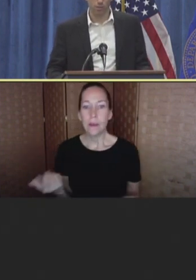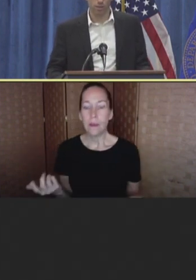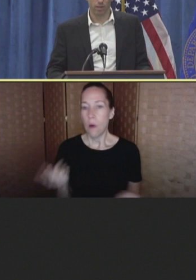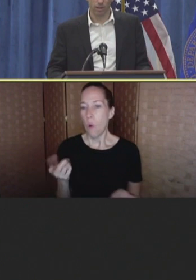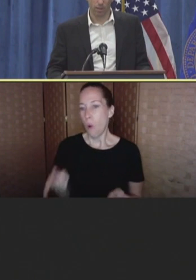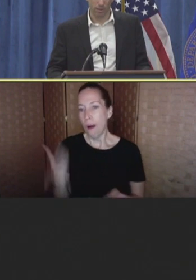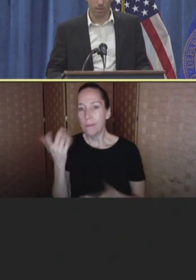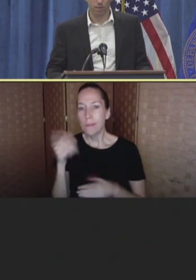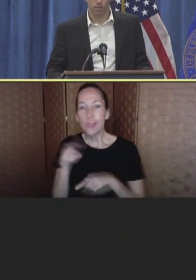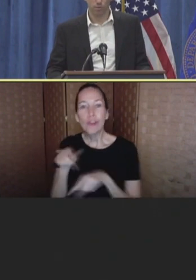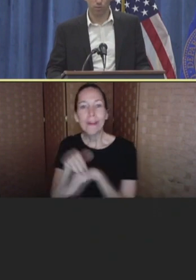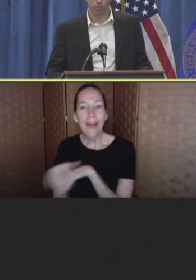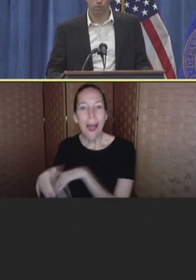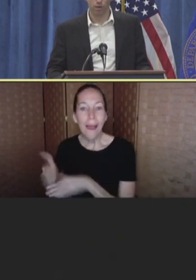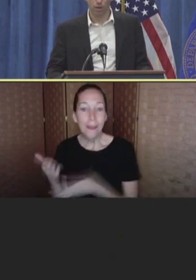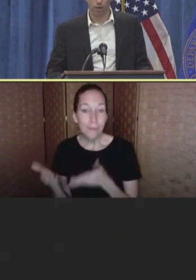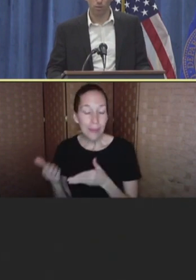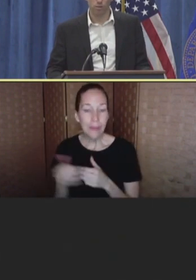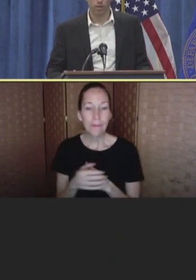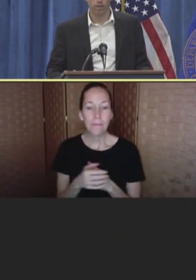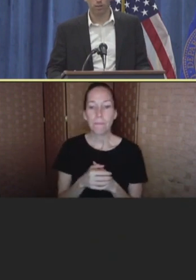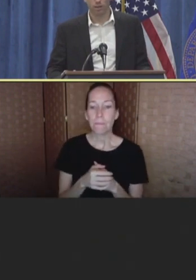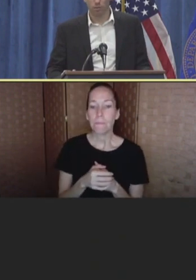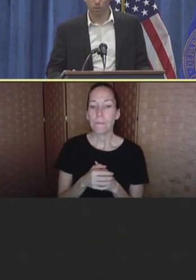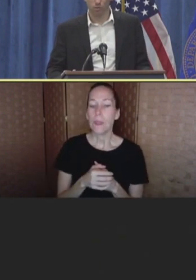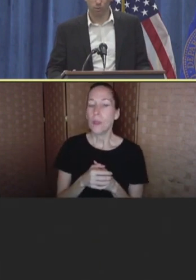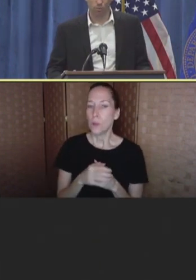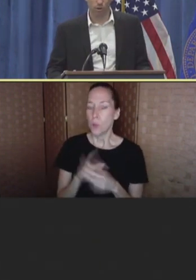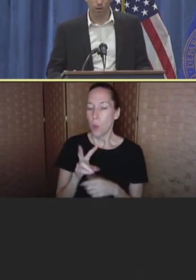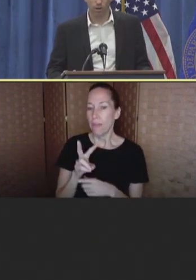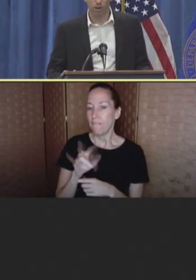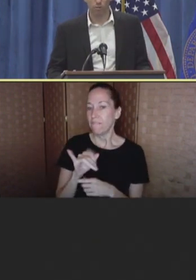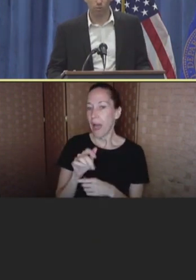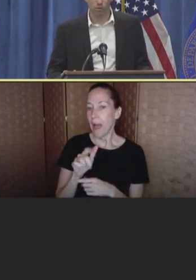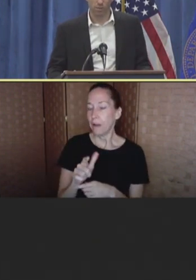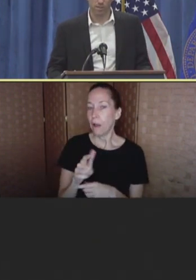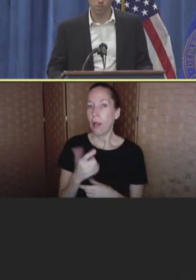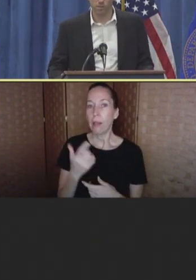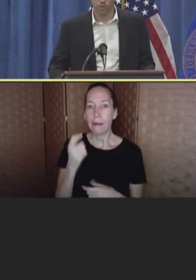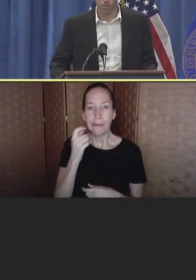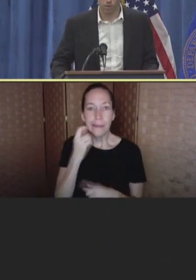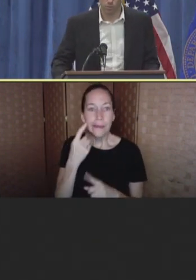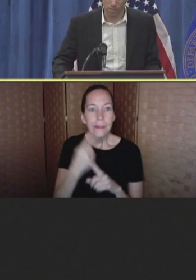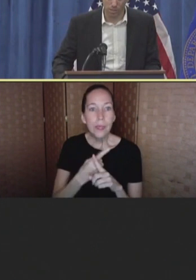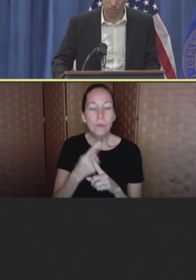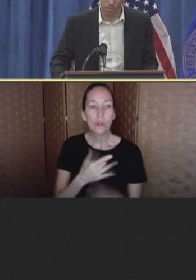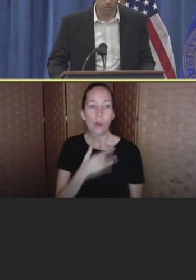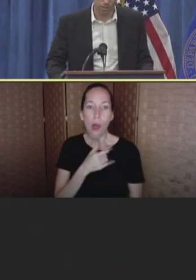skin temperature, heart rate, but also cardiac output, and systemic vascular resistance,